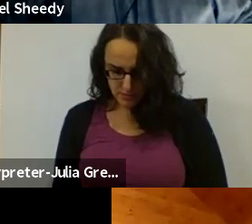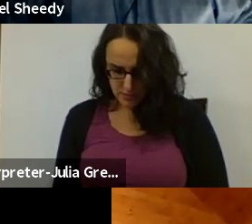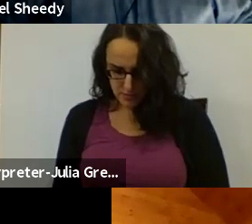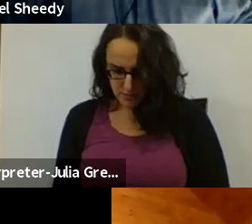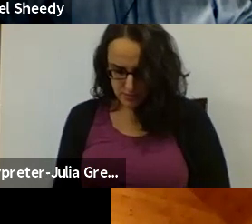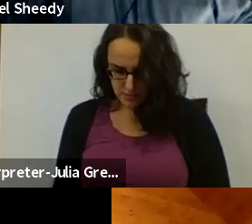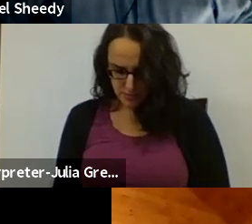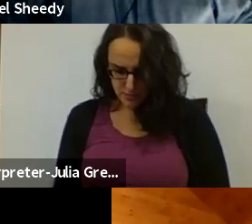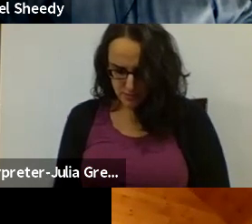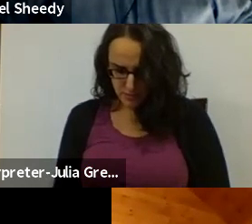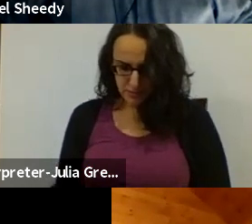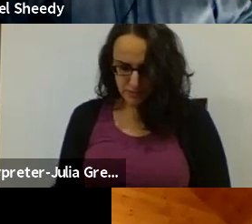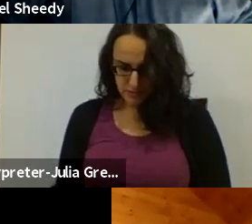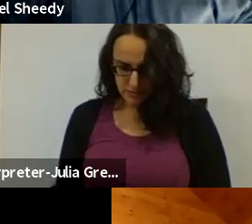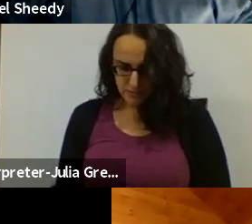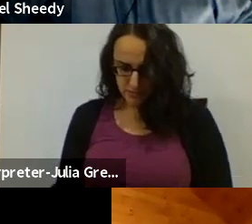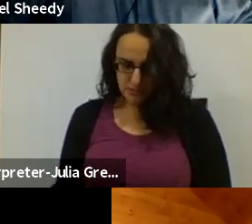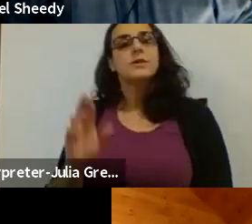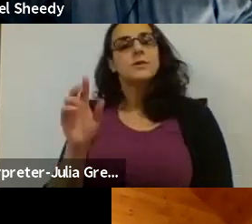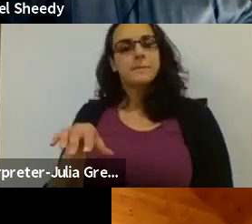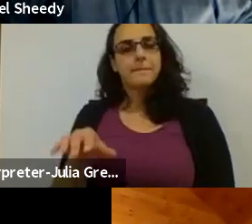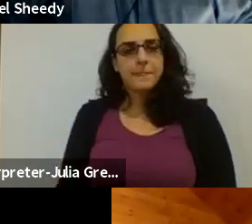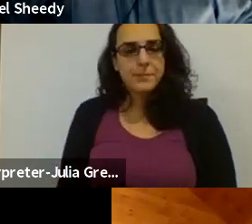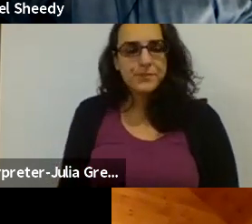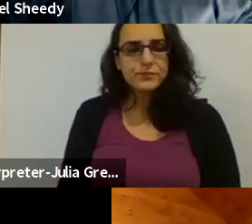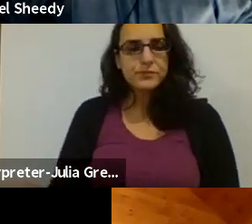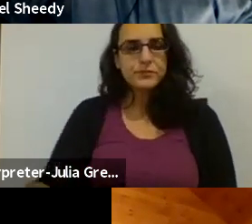Carolyn Gallagher: It looks like it's 30. So are we ready Sheri Cohen: Nice Kathleen Daniel Sheedy: How much do you pay for that. Sheri Cohen: Starting us off strong here. Oh, the Honorable Kathleen Stern: Does this mean we should call you, Governor now. Sheri Cohen: Governor. I was like, what is she talking about it.